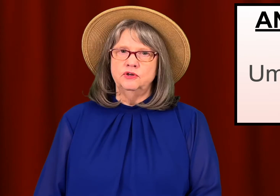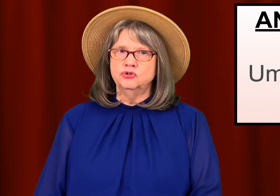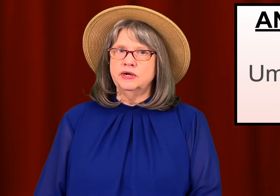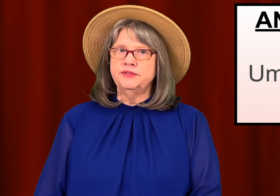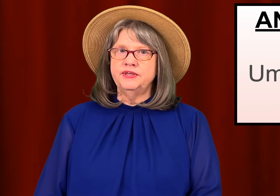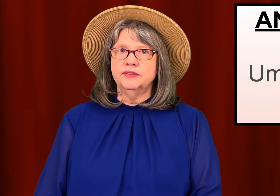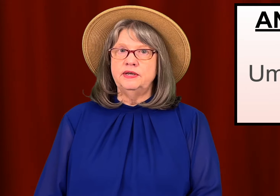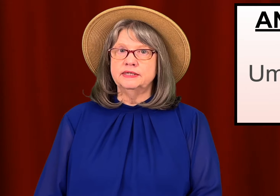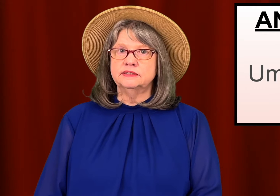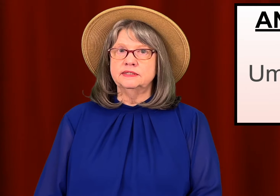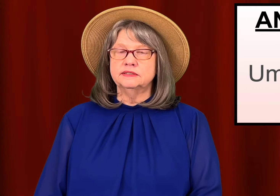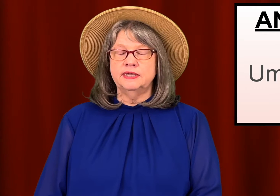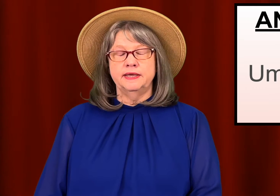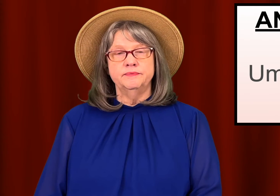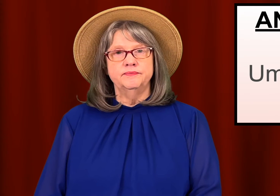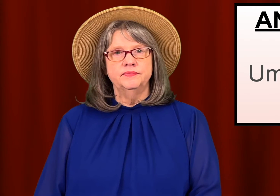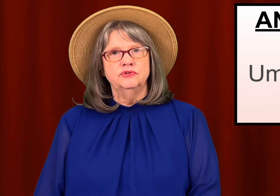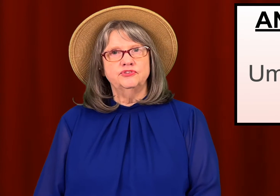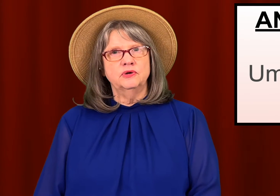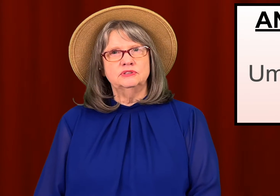They're trying to think of the next thing to say. So it's